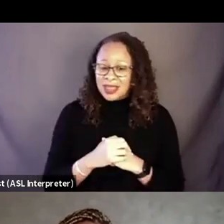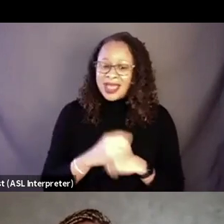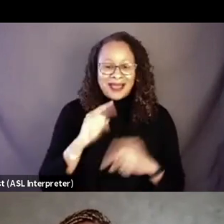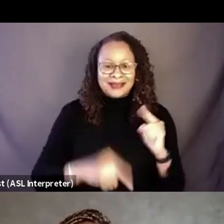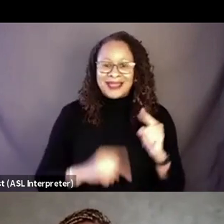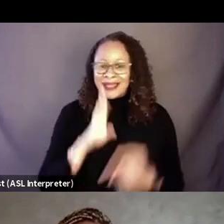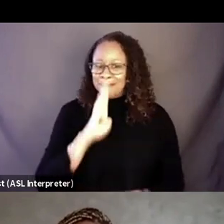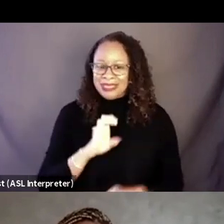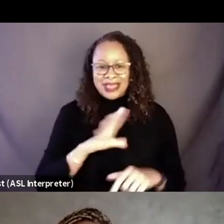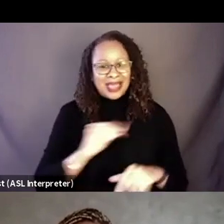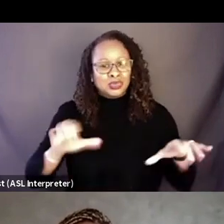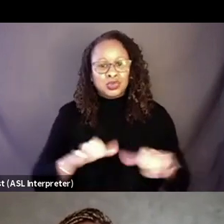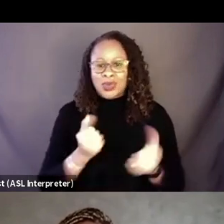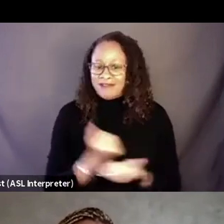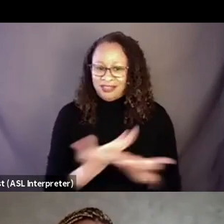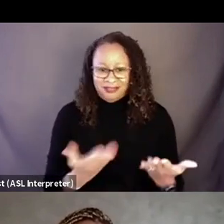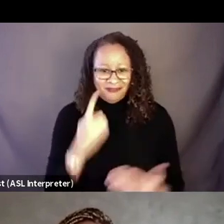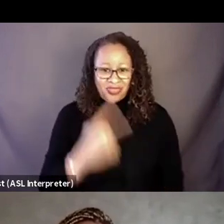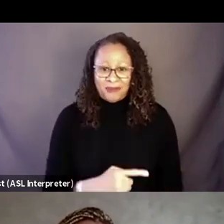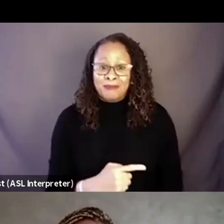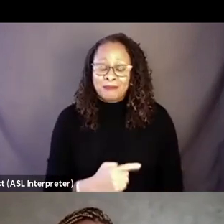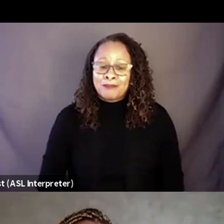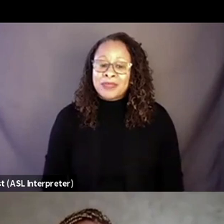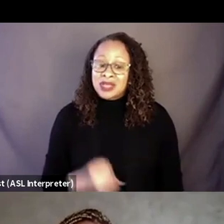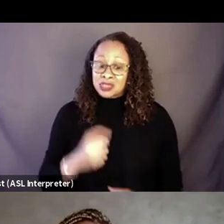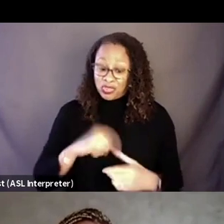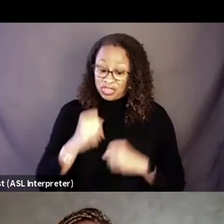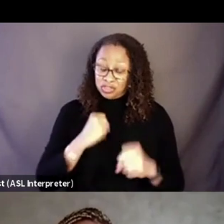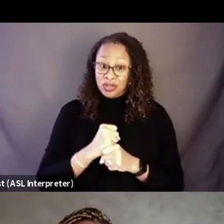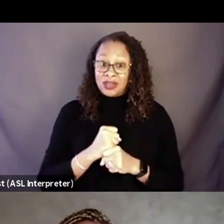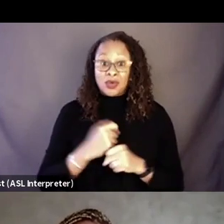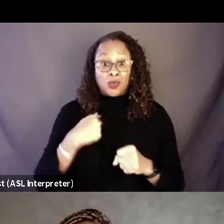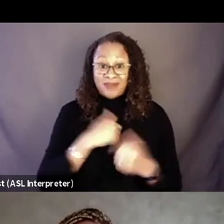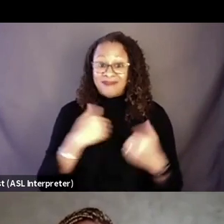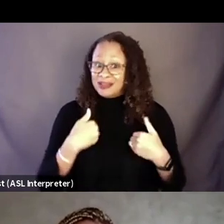and do everything for them. So this year we've had honest conversations.